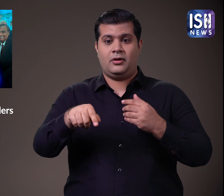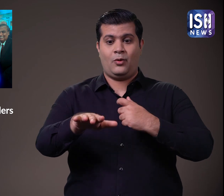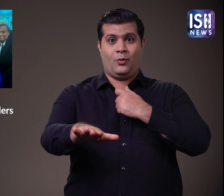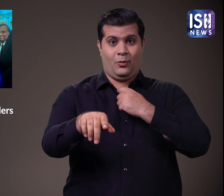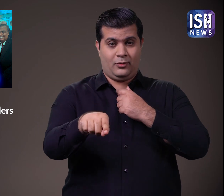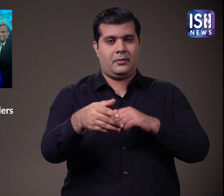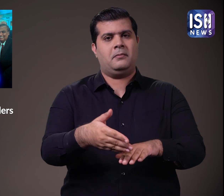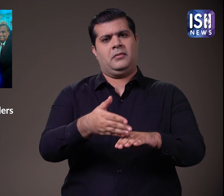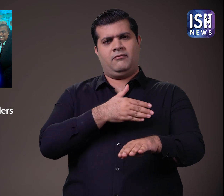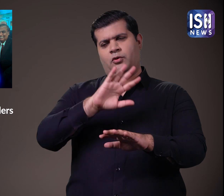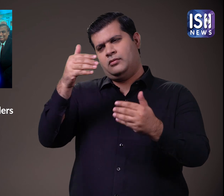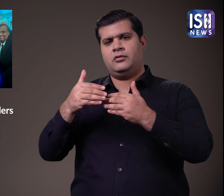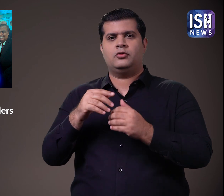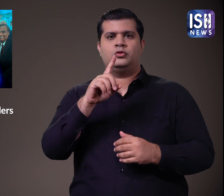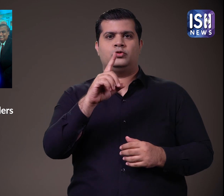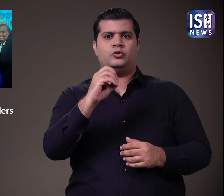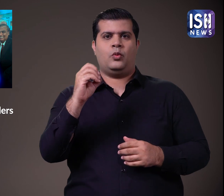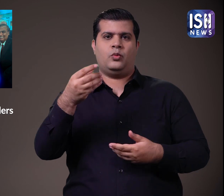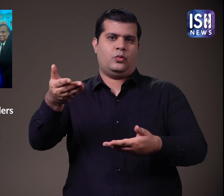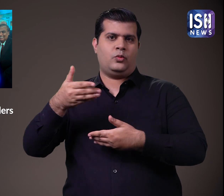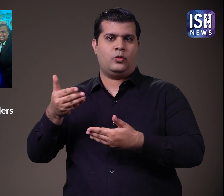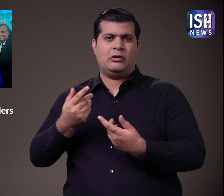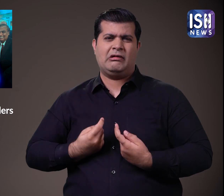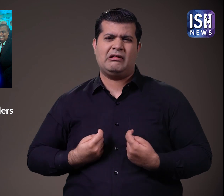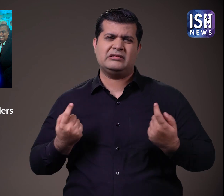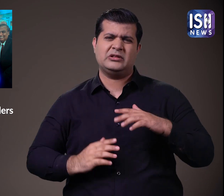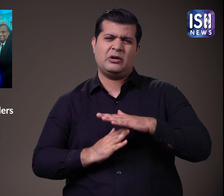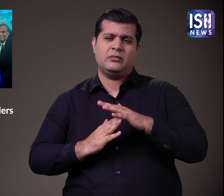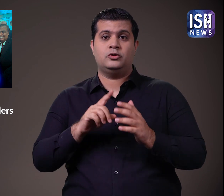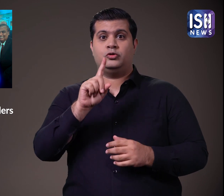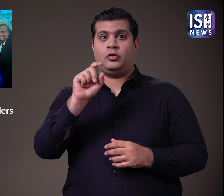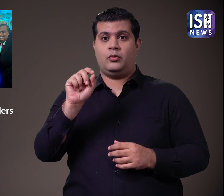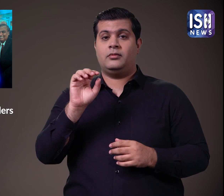So, before the oath taking ceremony, he organized an event for 100 guests.